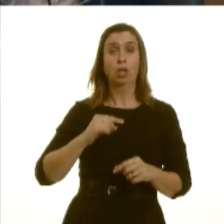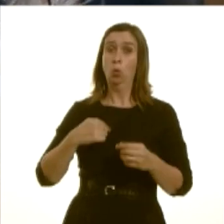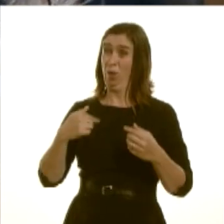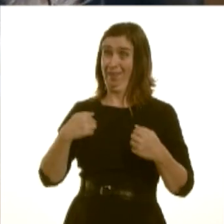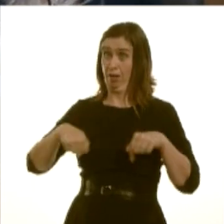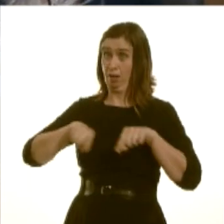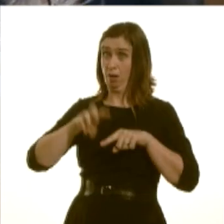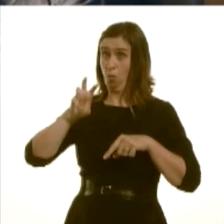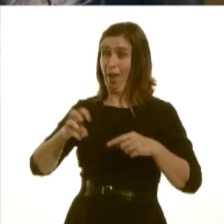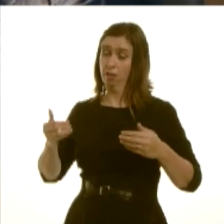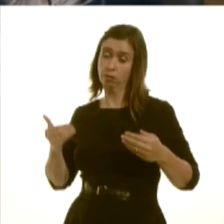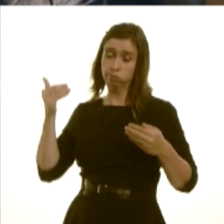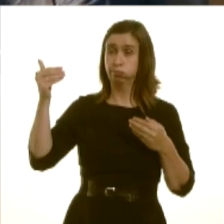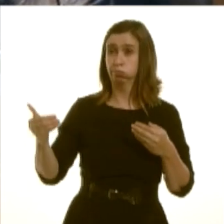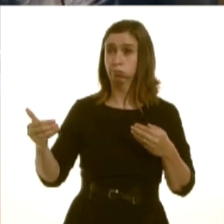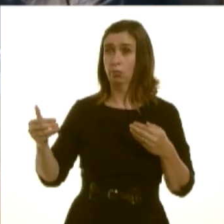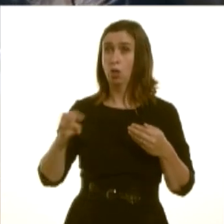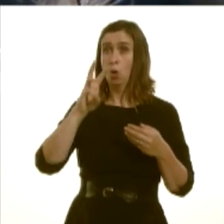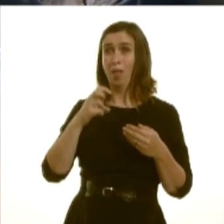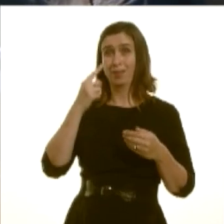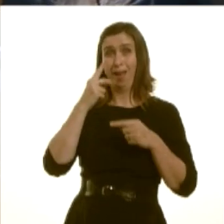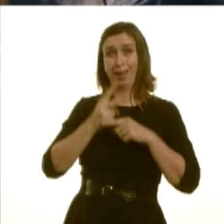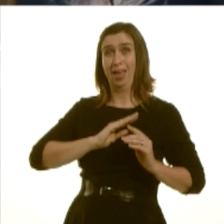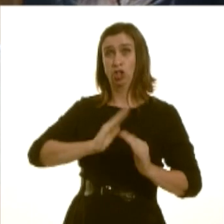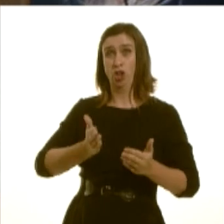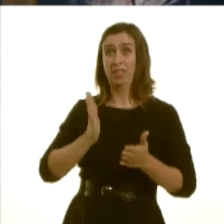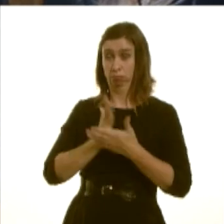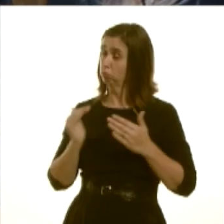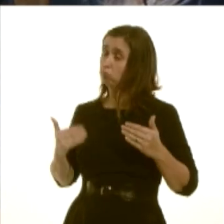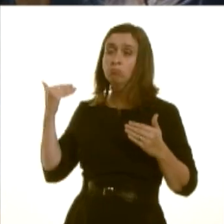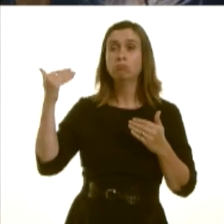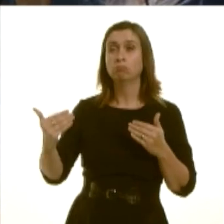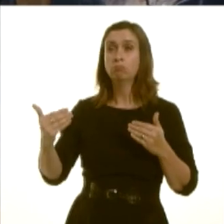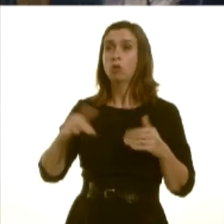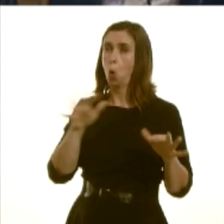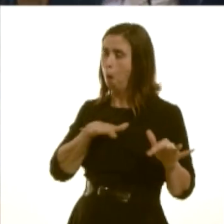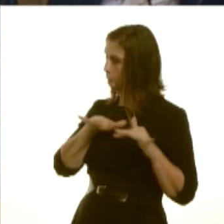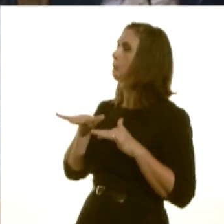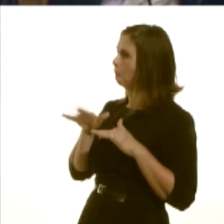it comes to the Wales eye care service. It is recognised as doing so. It is inevitable